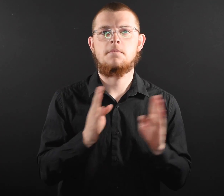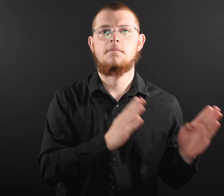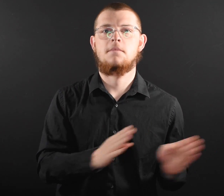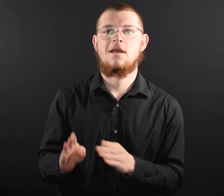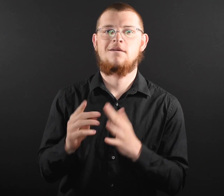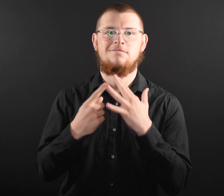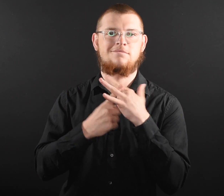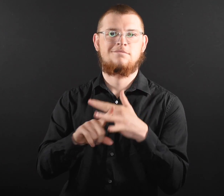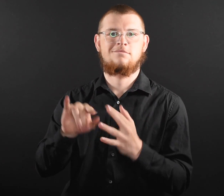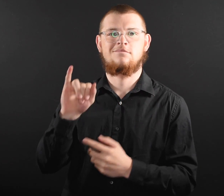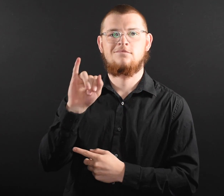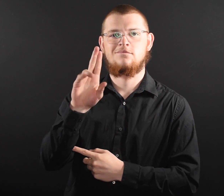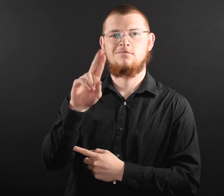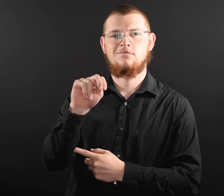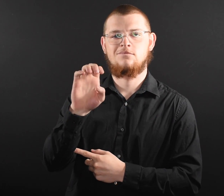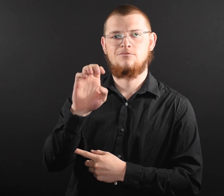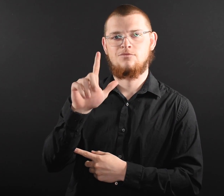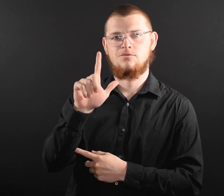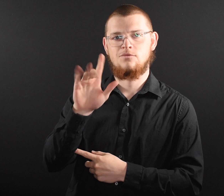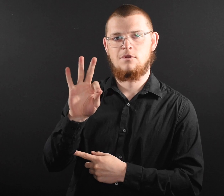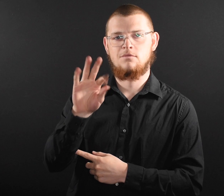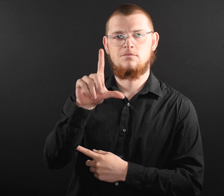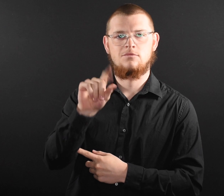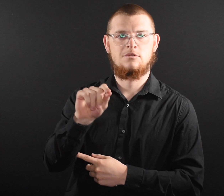beginning on June 29, 2020